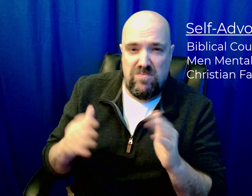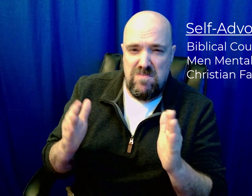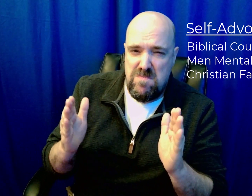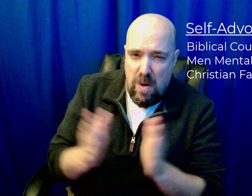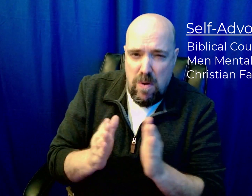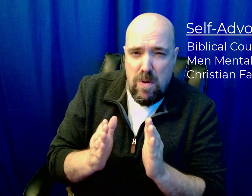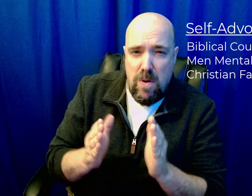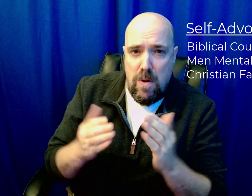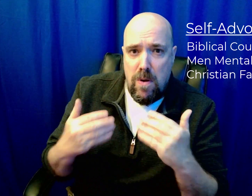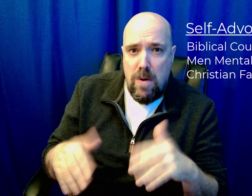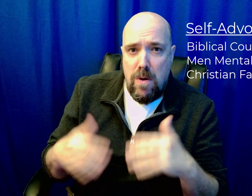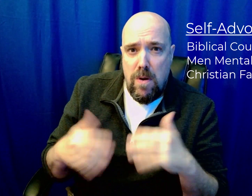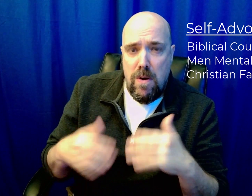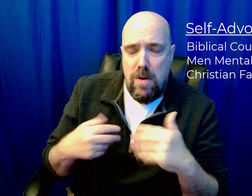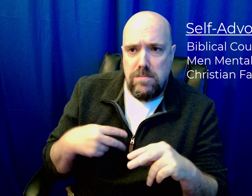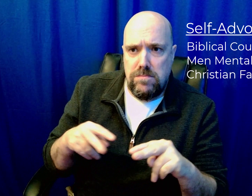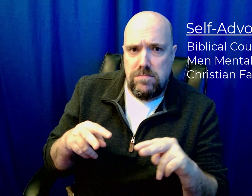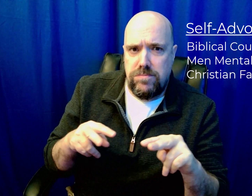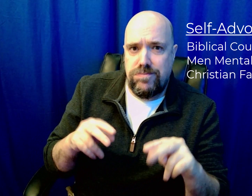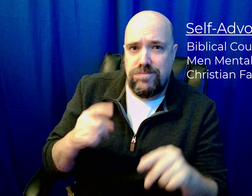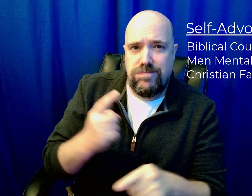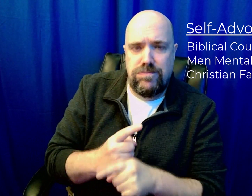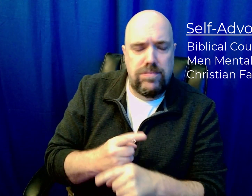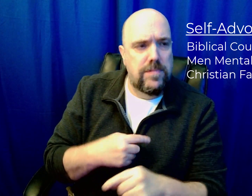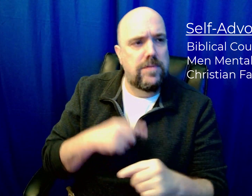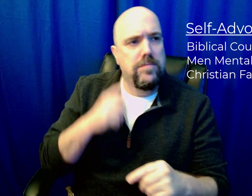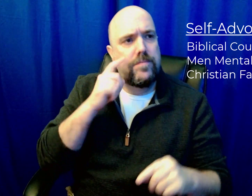That is very small. I looked around and realized that this was right.